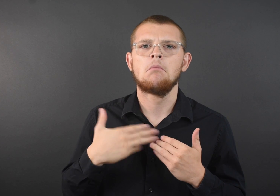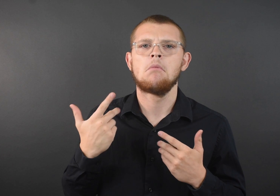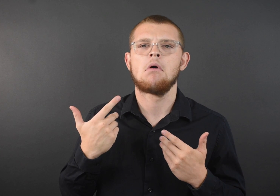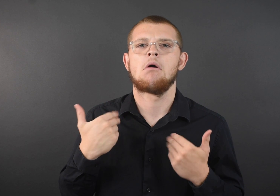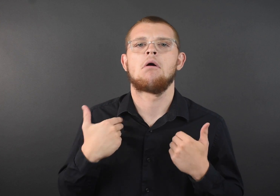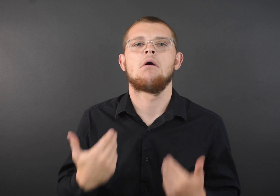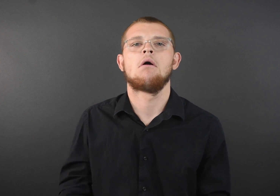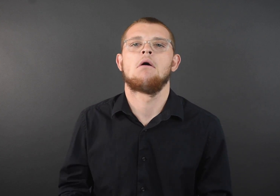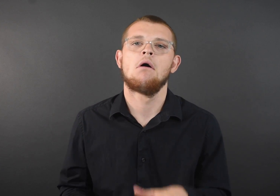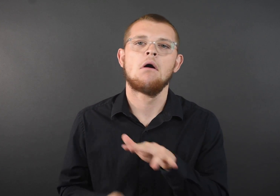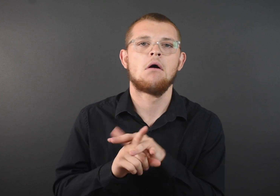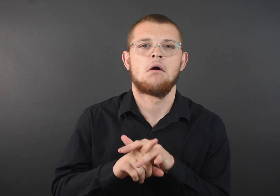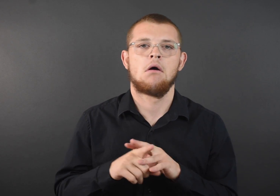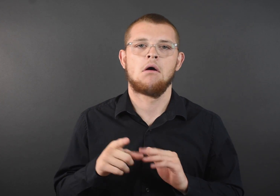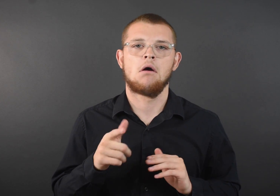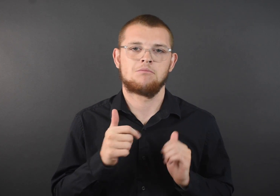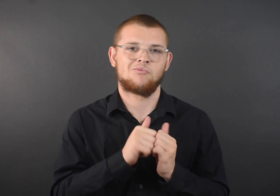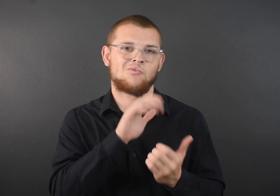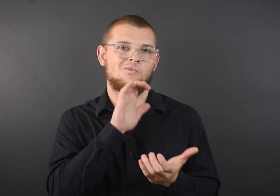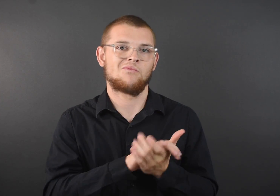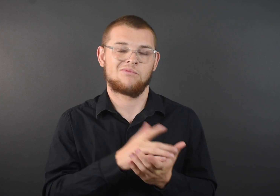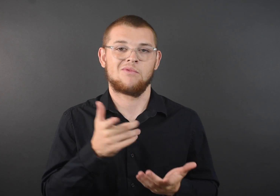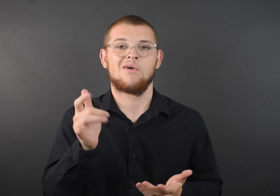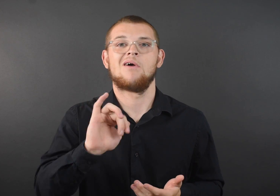"This was convenient, and she kind of made me come," he said,